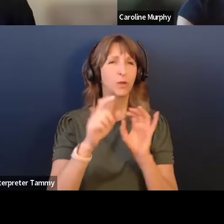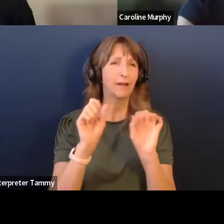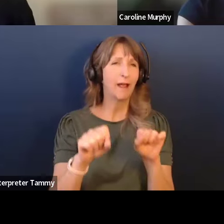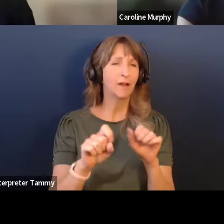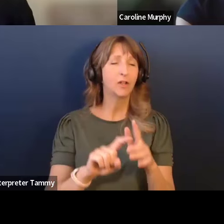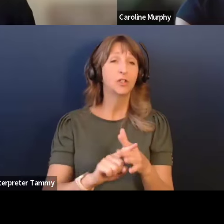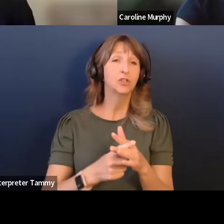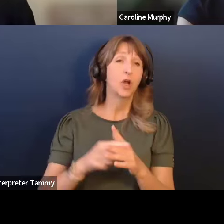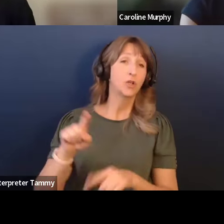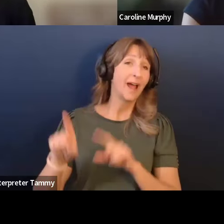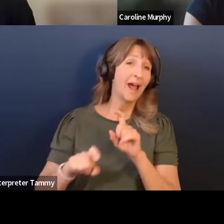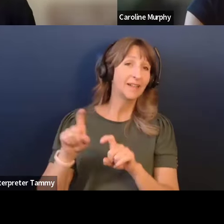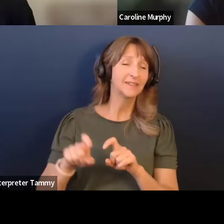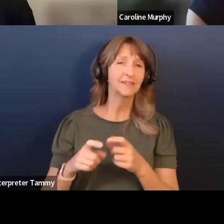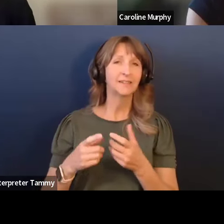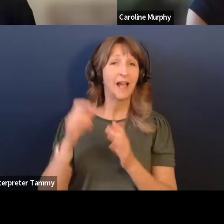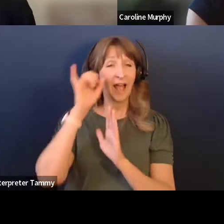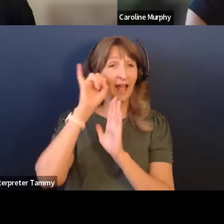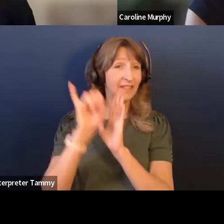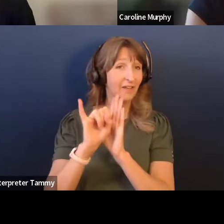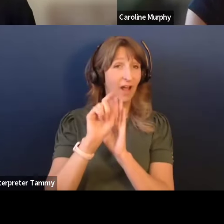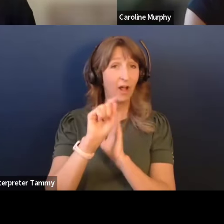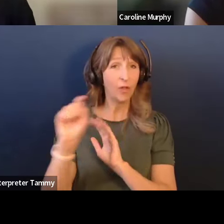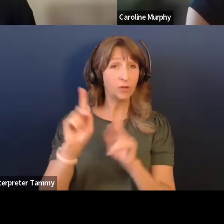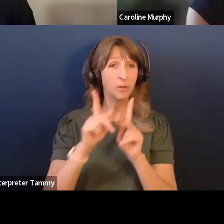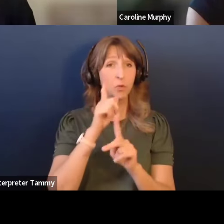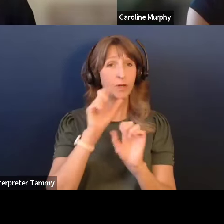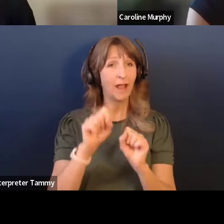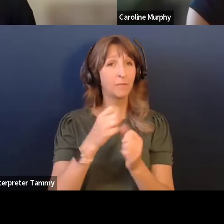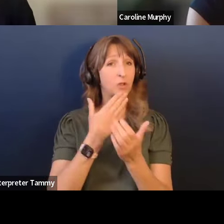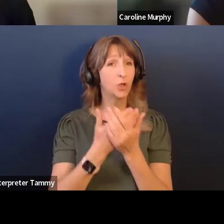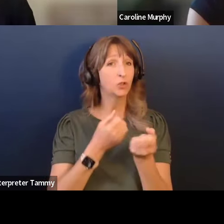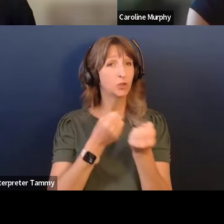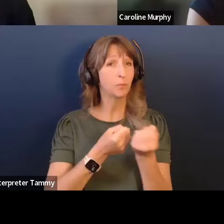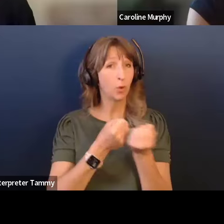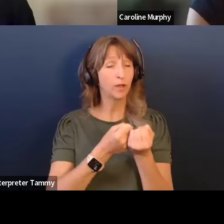ask questions and identify those people that can be good support systems when you're going through